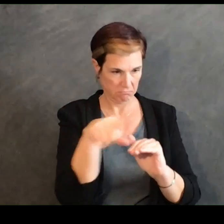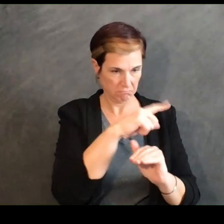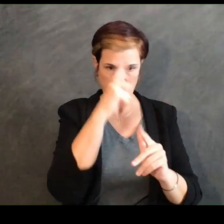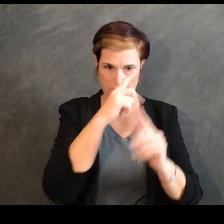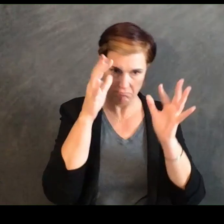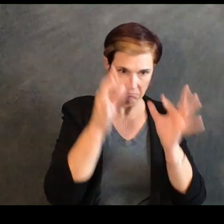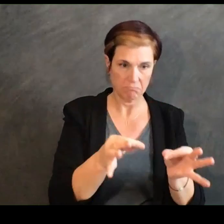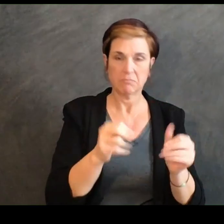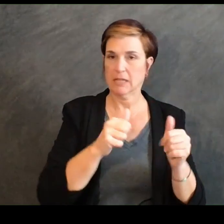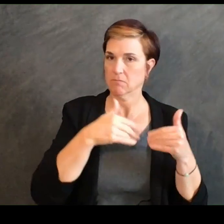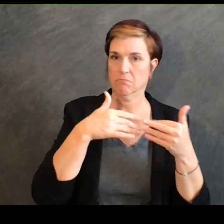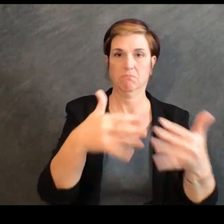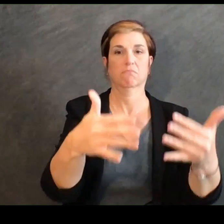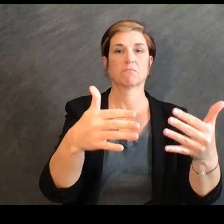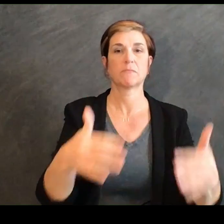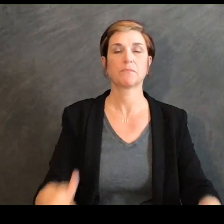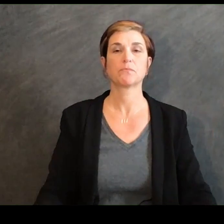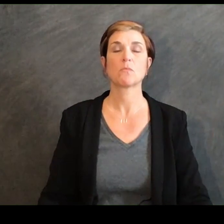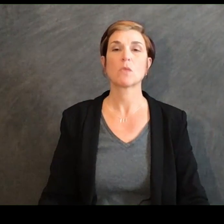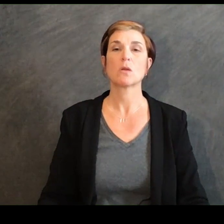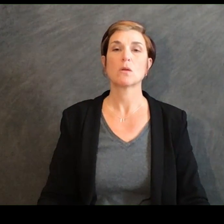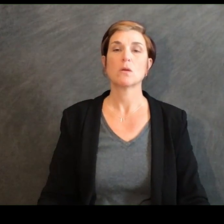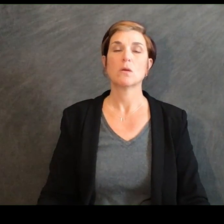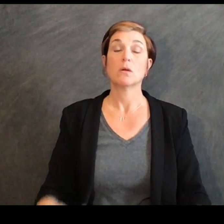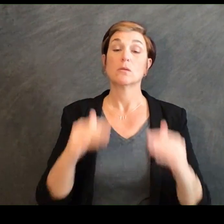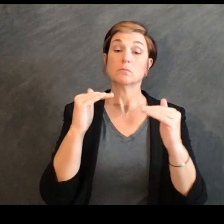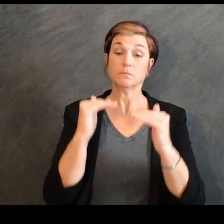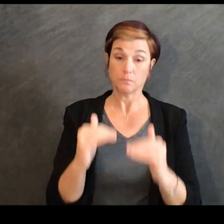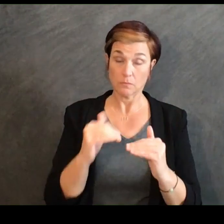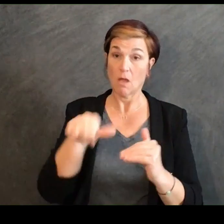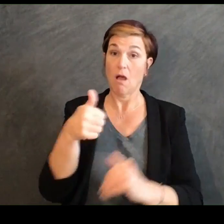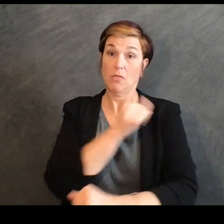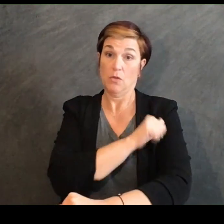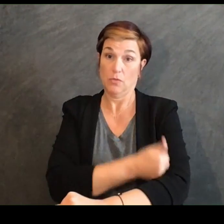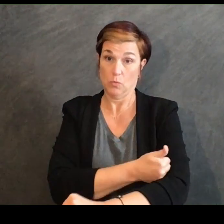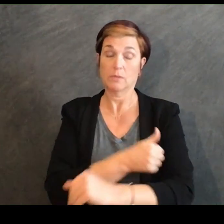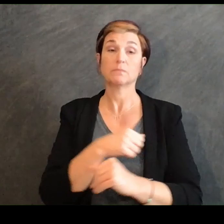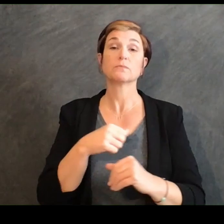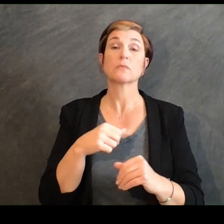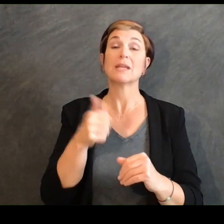done the authority to waive rules that severely restrict where hospitals can